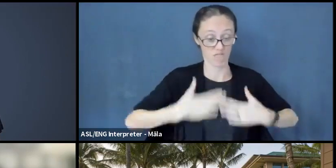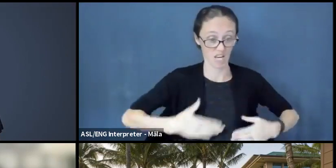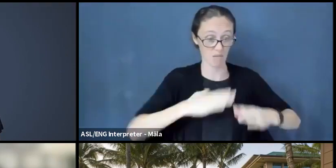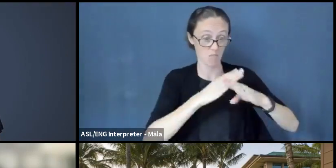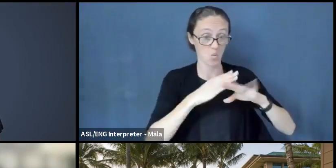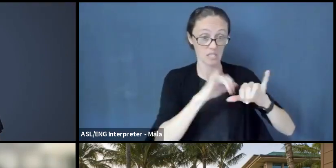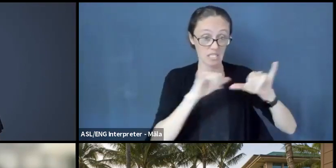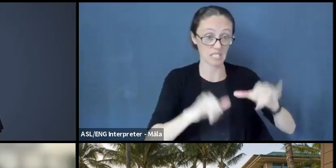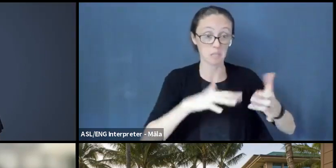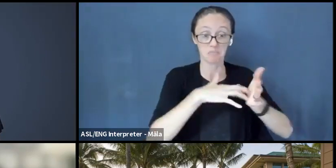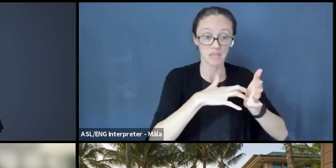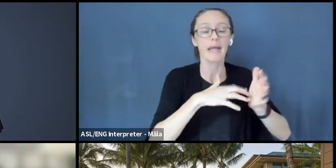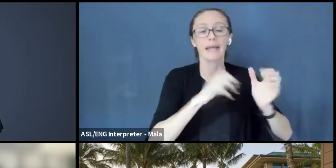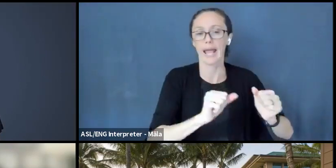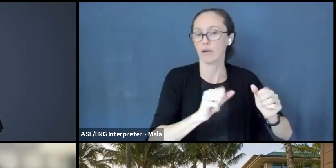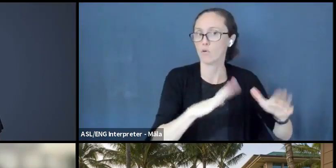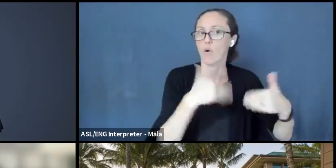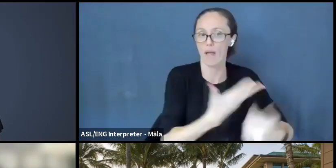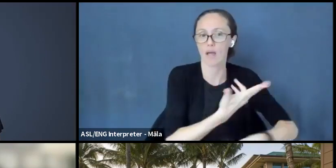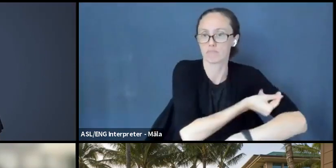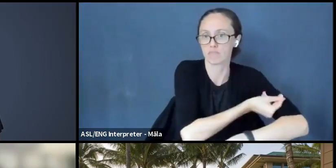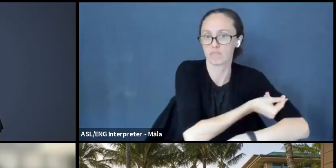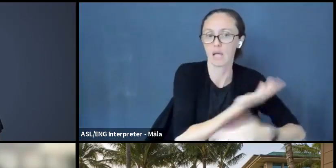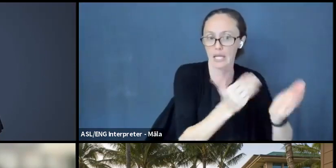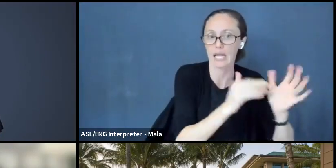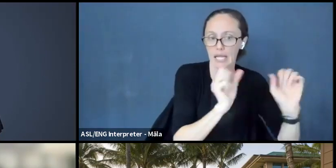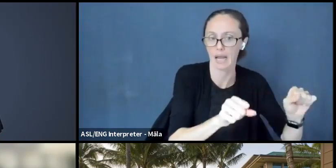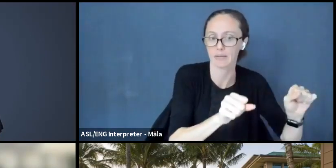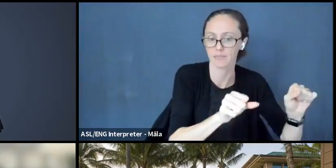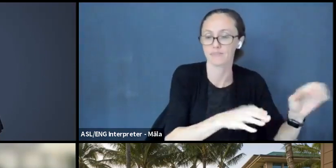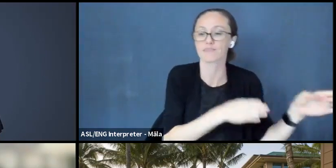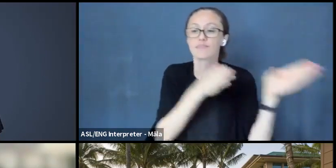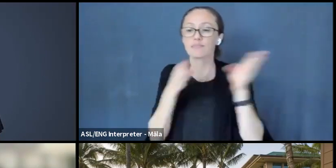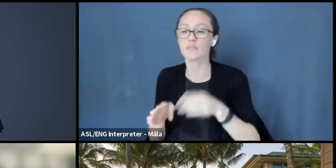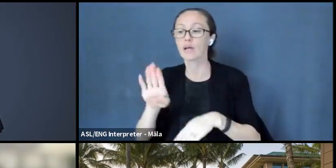Booster is only for the Pfizer vaccine right now.